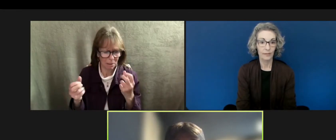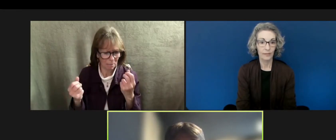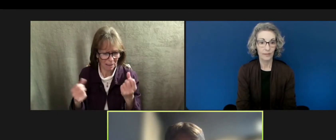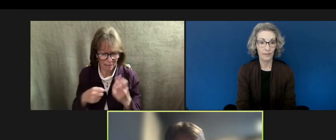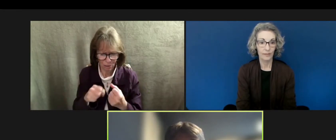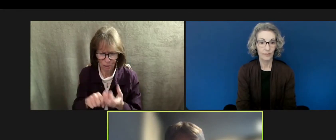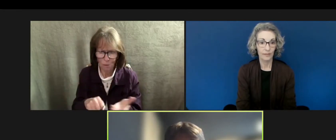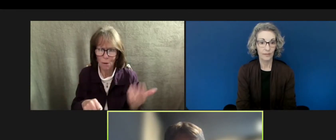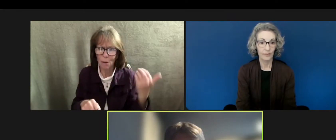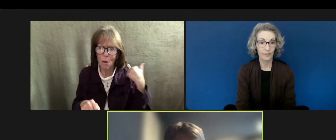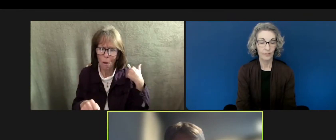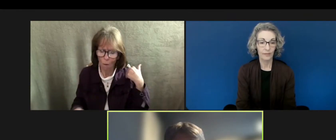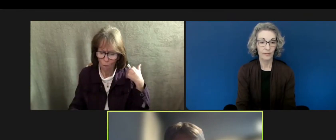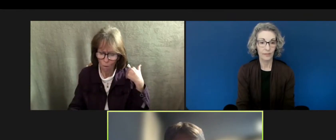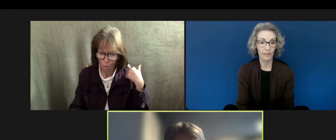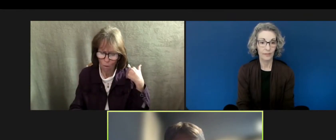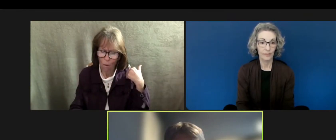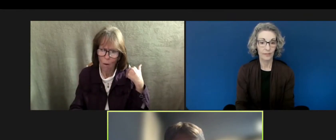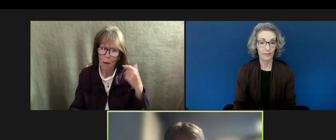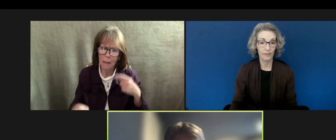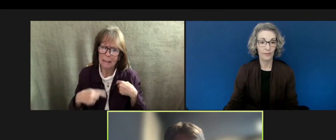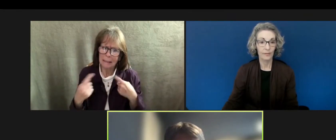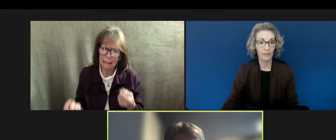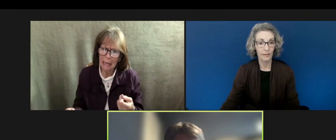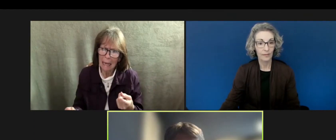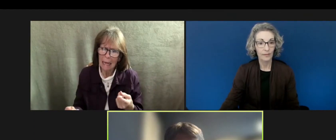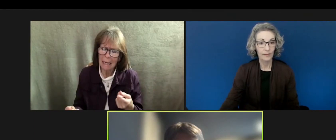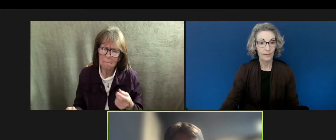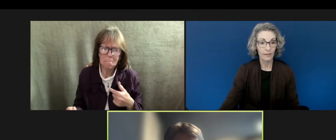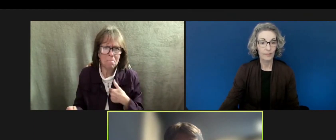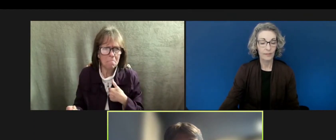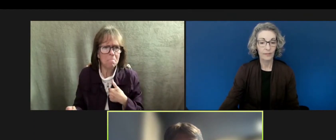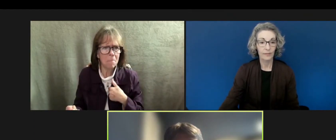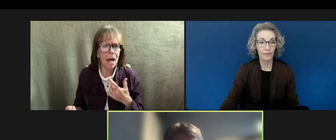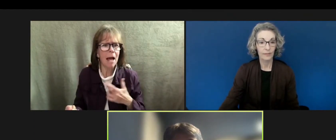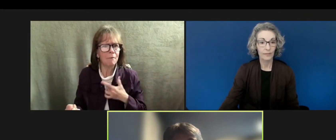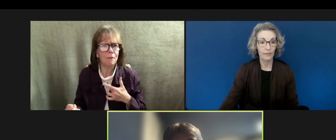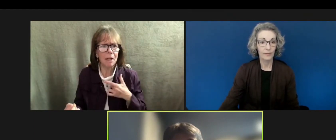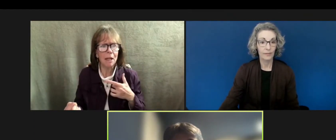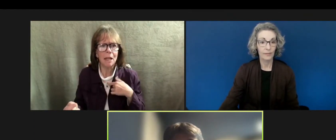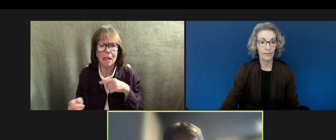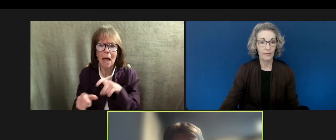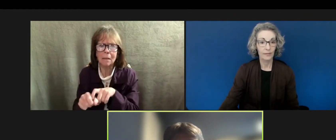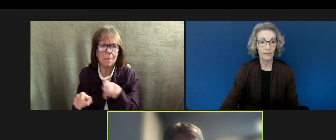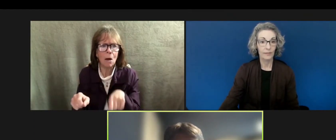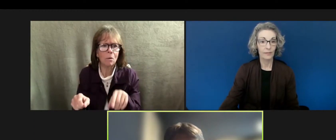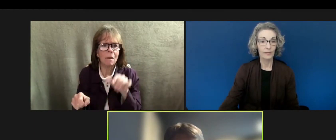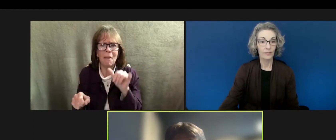Since then I see my coming out from the closet as a liberation even though I